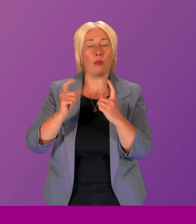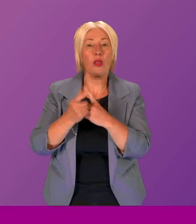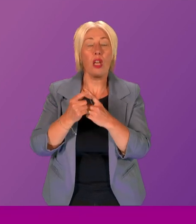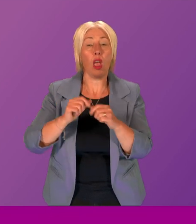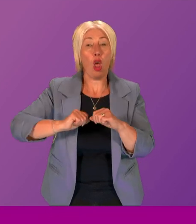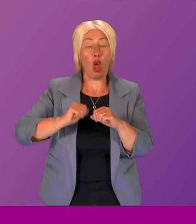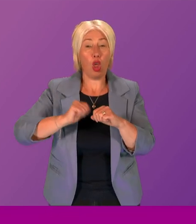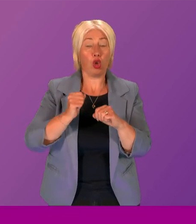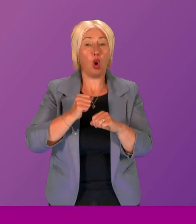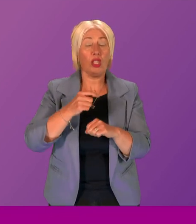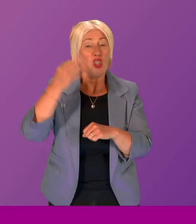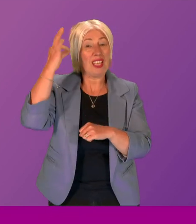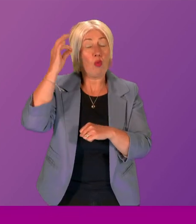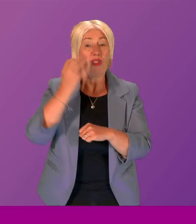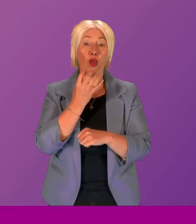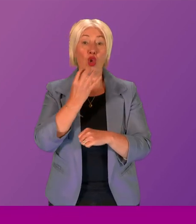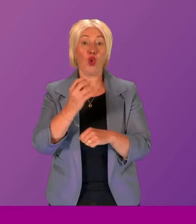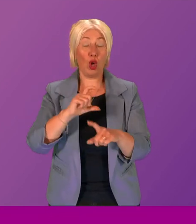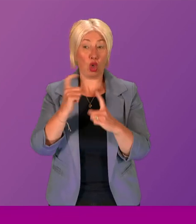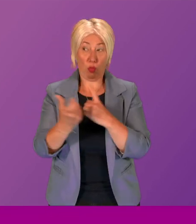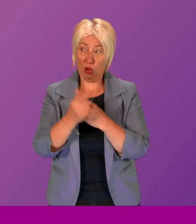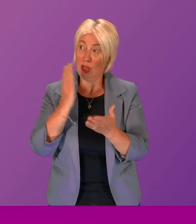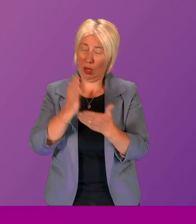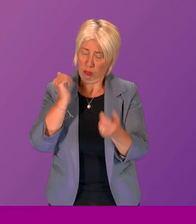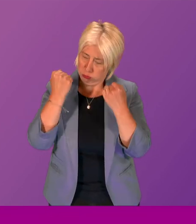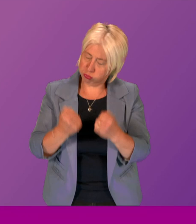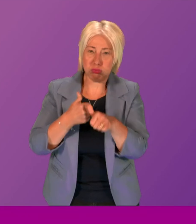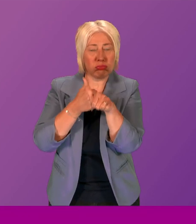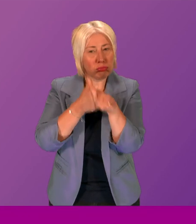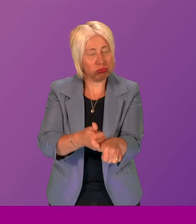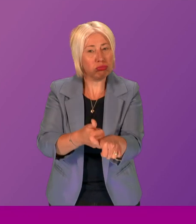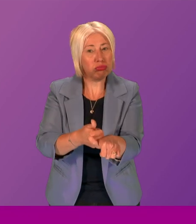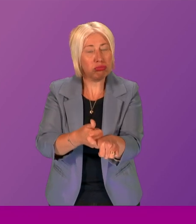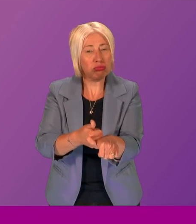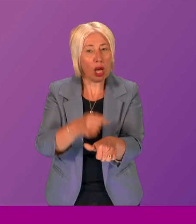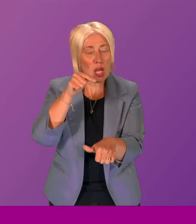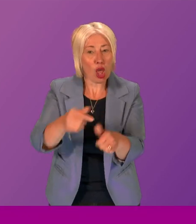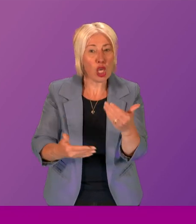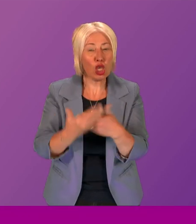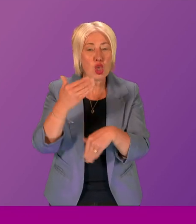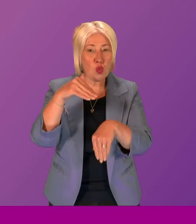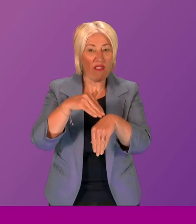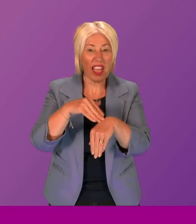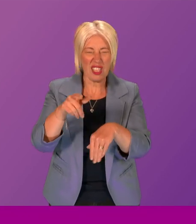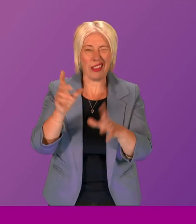“We ... strongly support both the introduction of this new offence”— that is, the stirring-up offence—